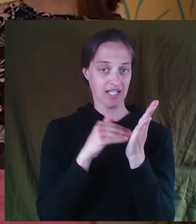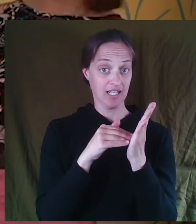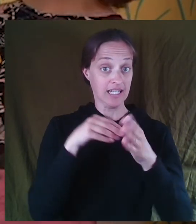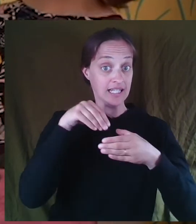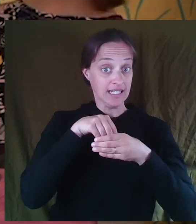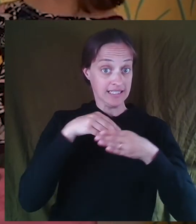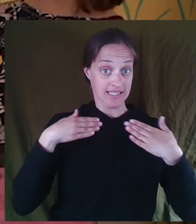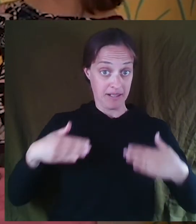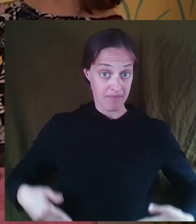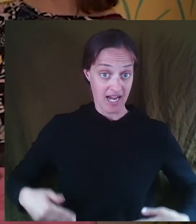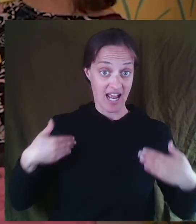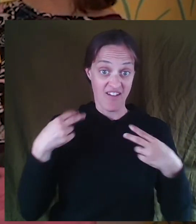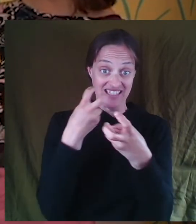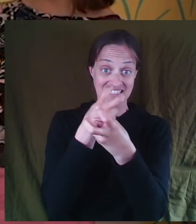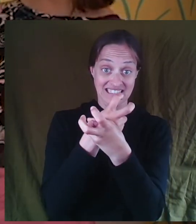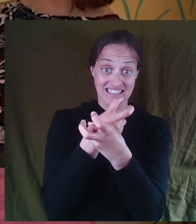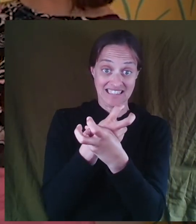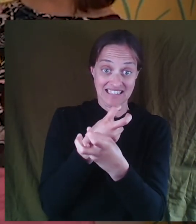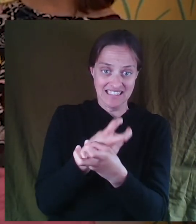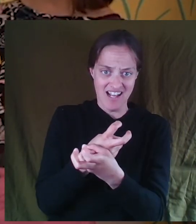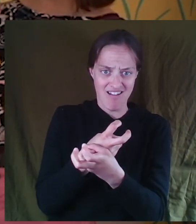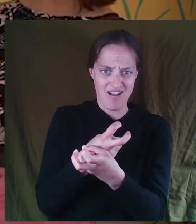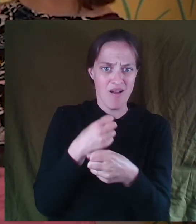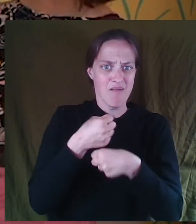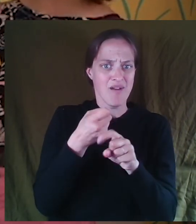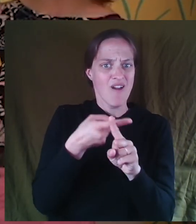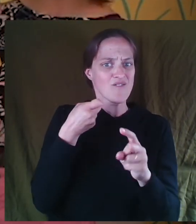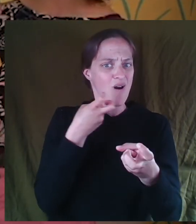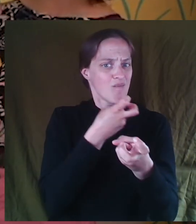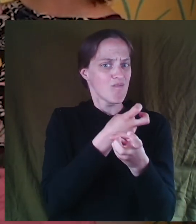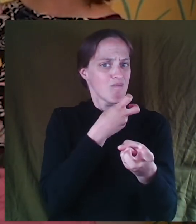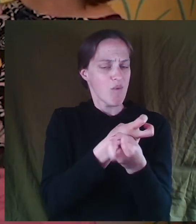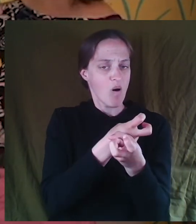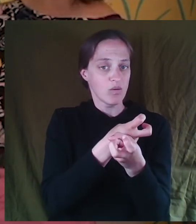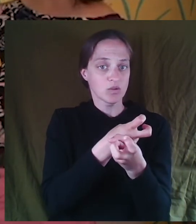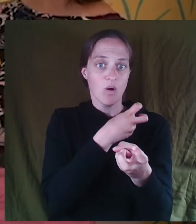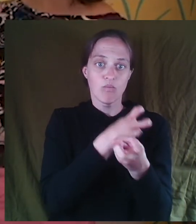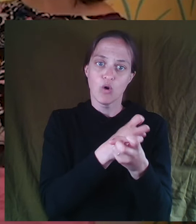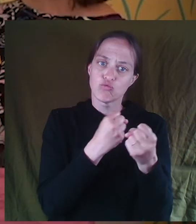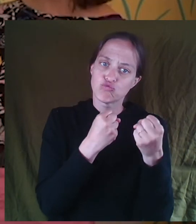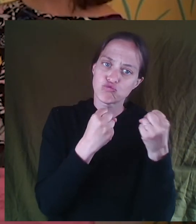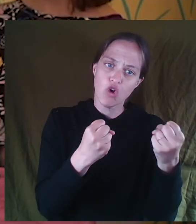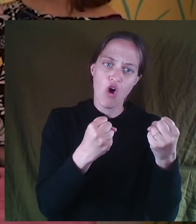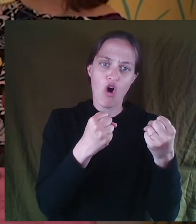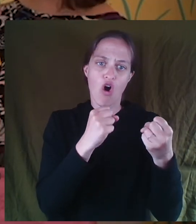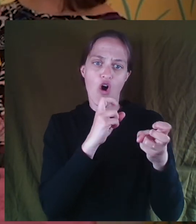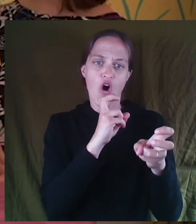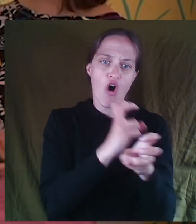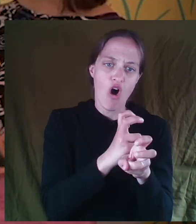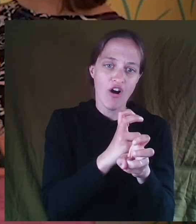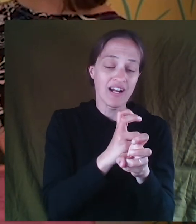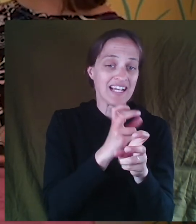inside of your body, you have a skeleton made up of bones. Bones are strong and hard.